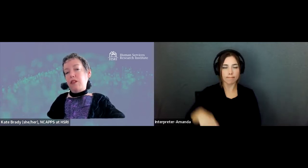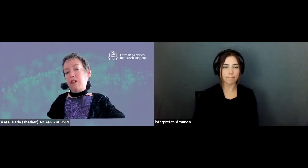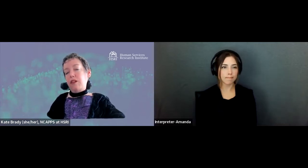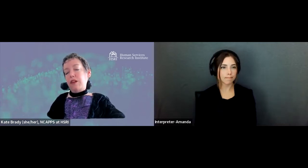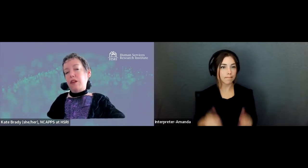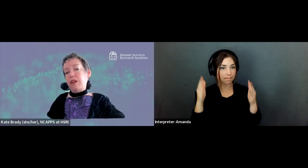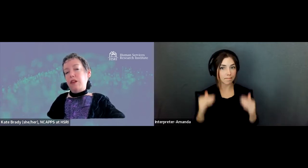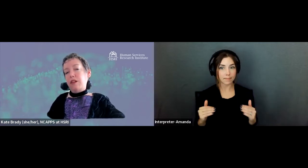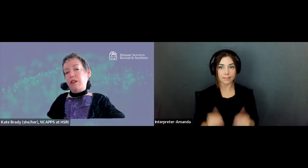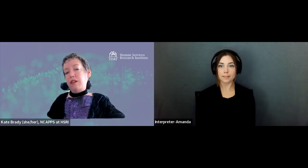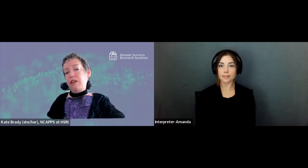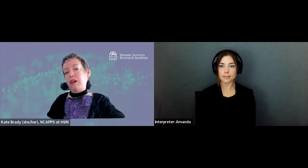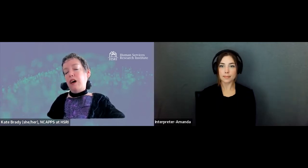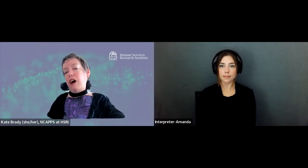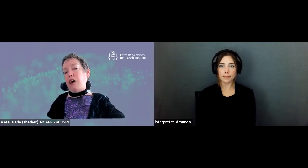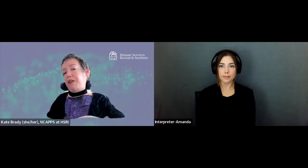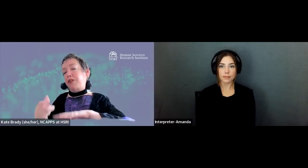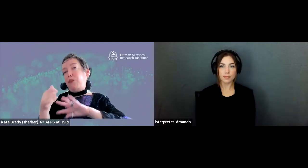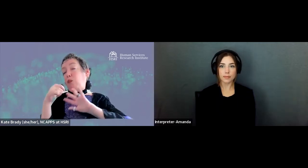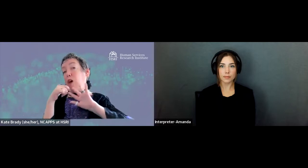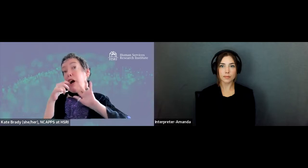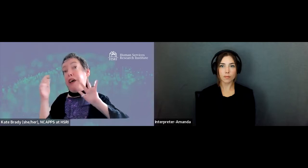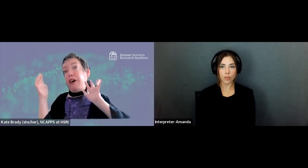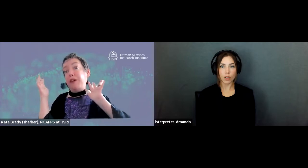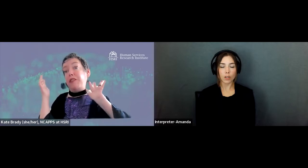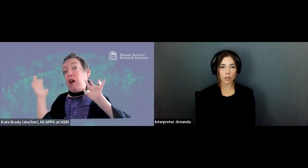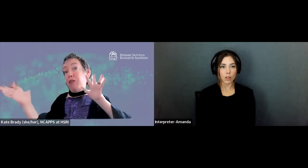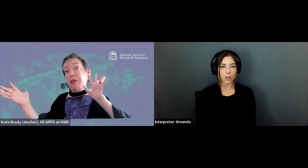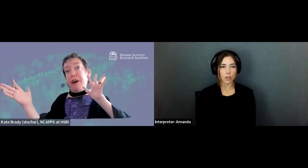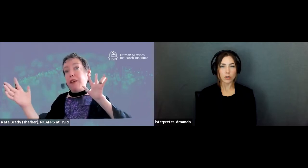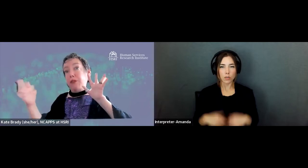All right. So why are we talking to you about this?